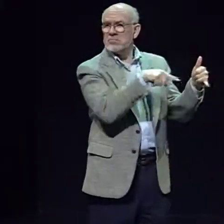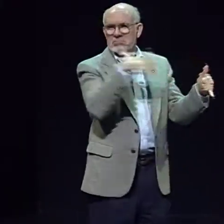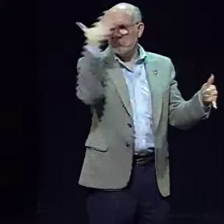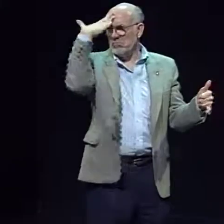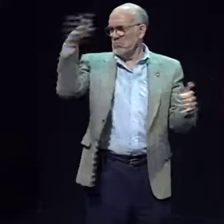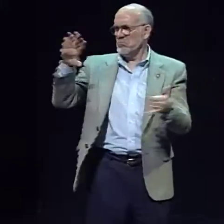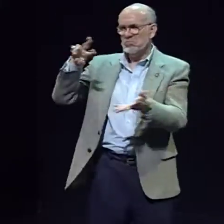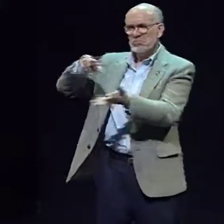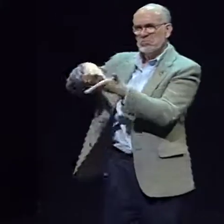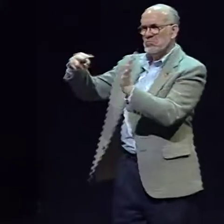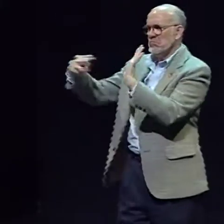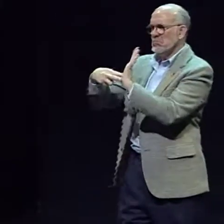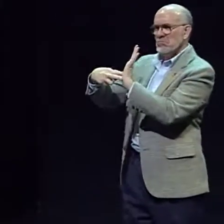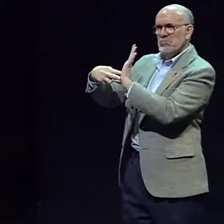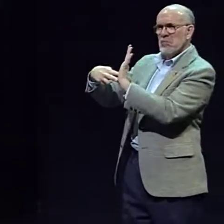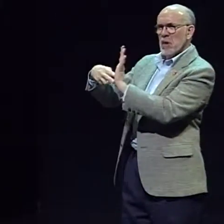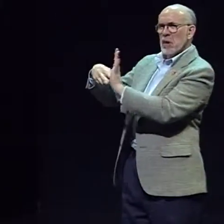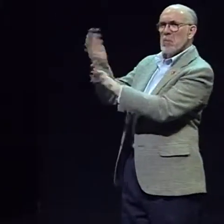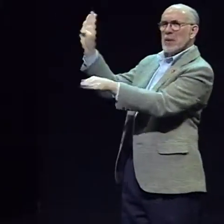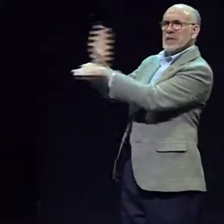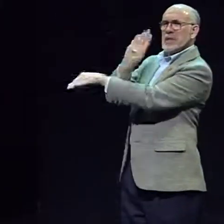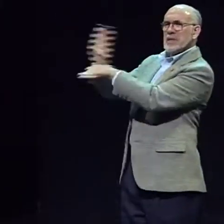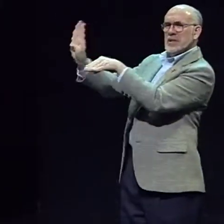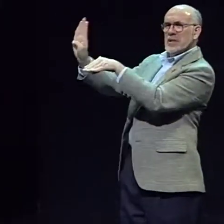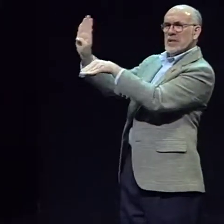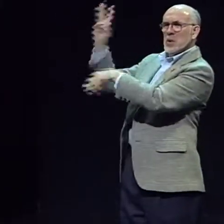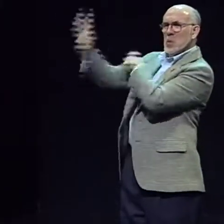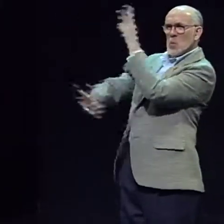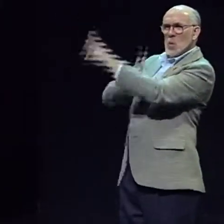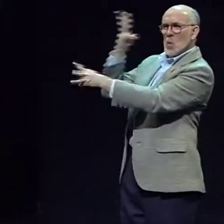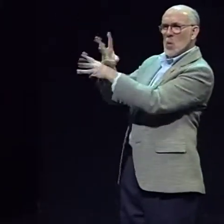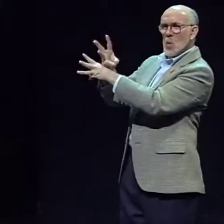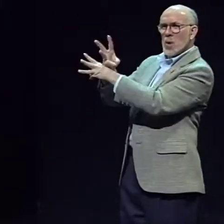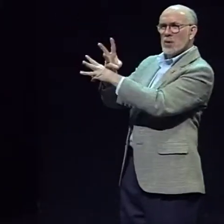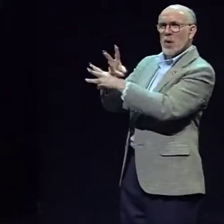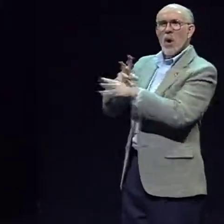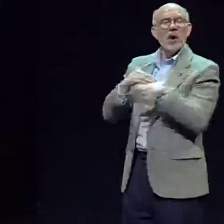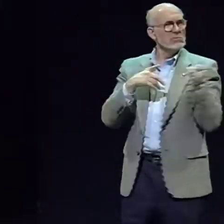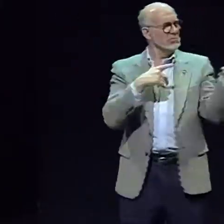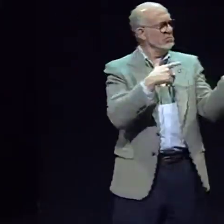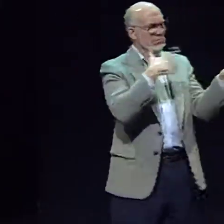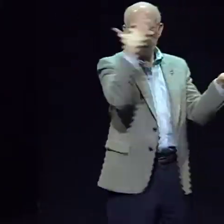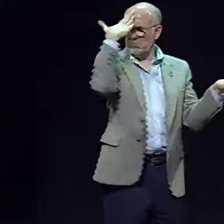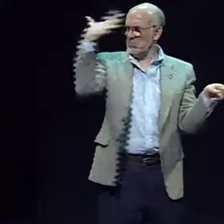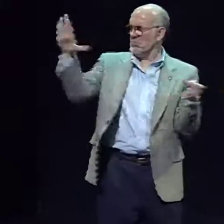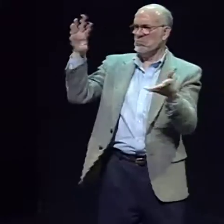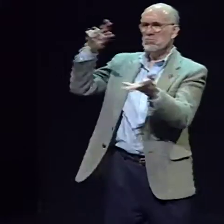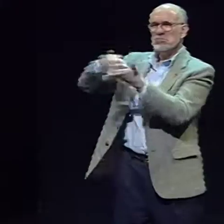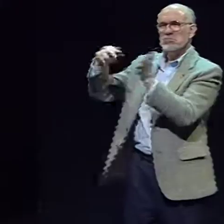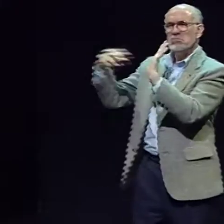BUT THE IDEA OF PLAY, WE FORGOT WHAT THAT MEANS BECAUSE WE'RE SO ENGAGED IN THE BUSINESS WORLD.